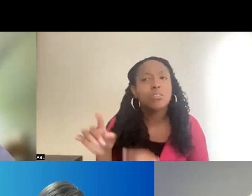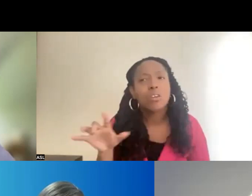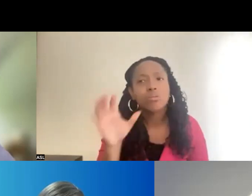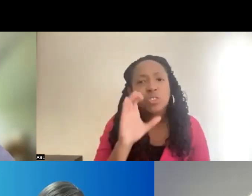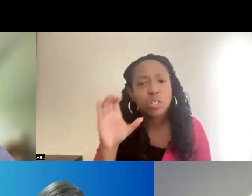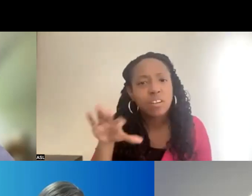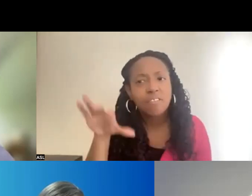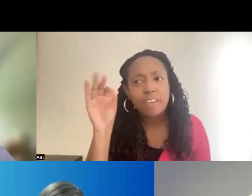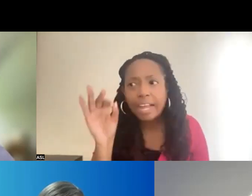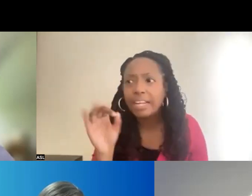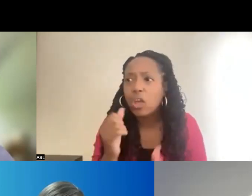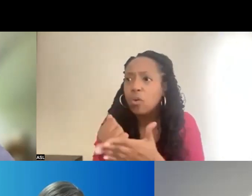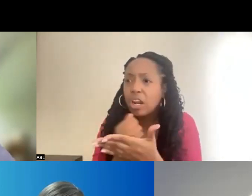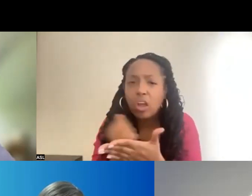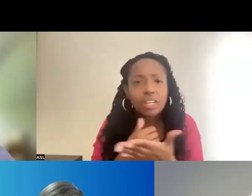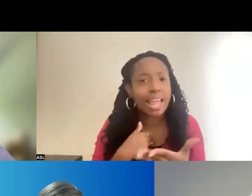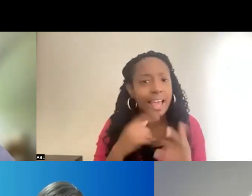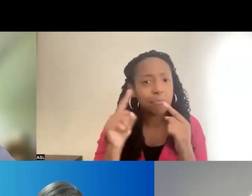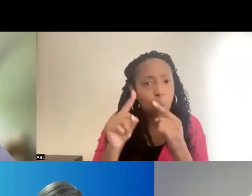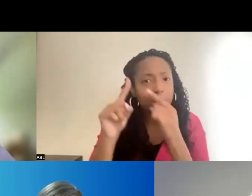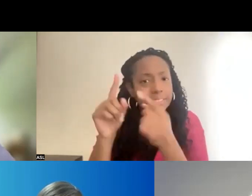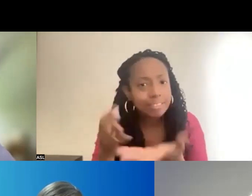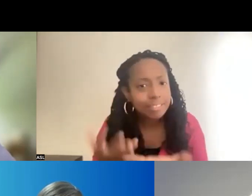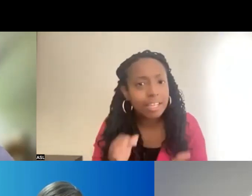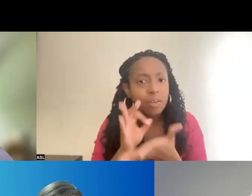thing that you keep checking on to see how much did I spend and you know exactly what